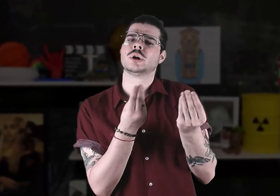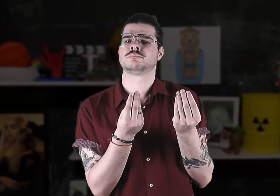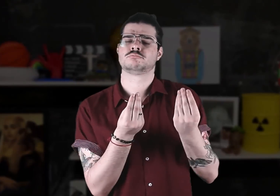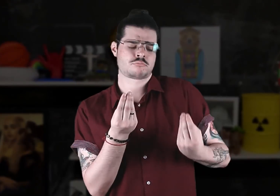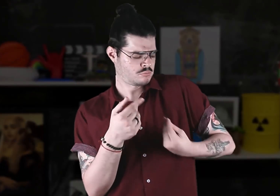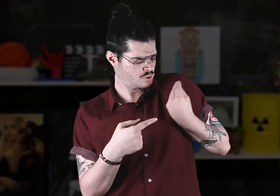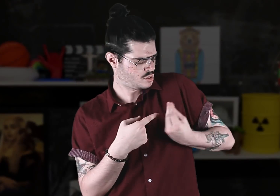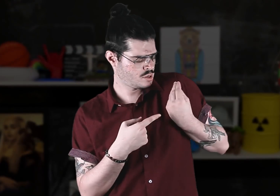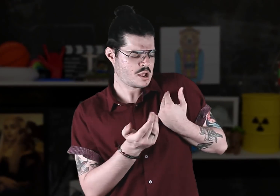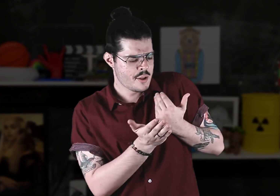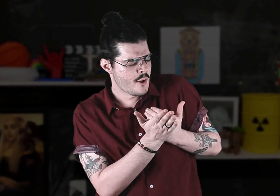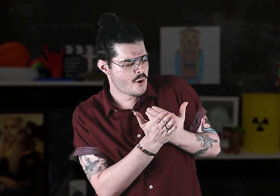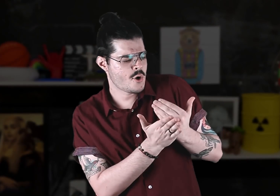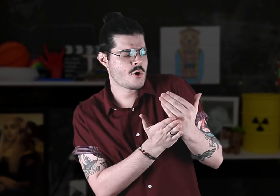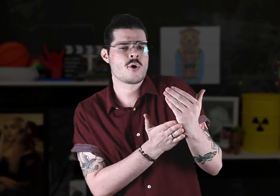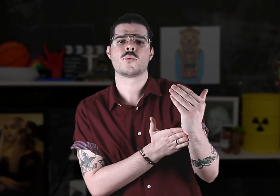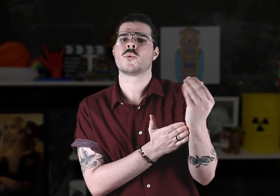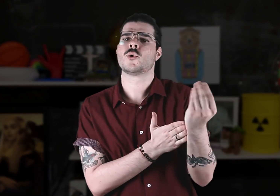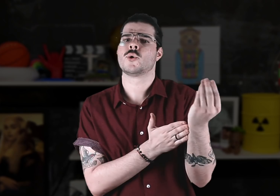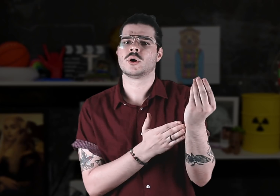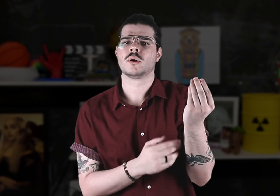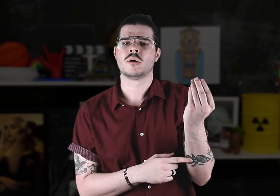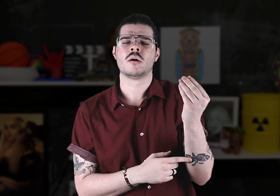So, how did life start?